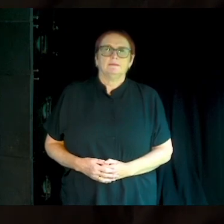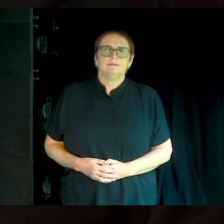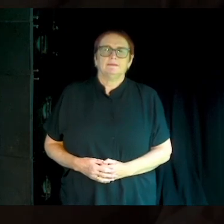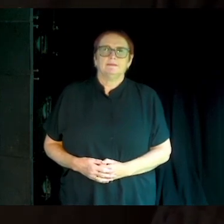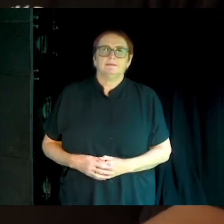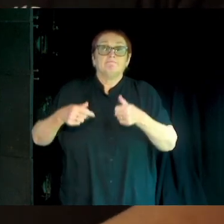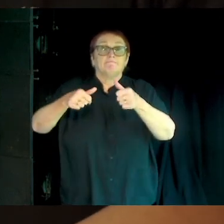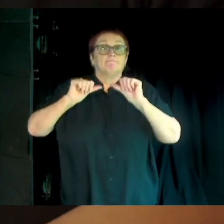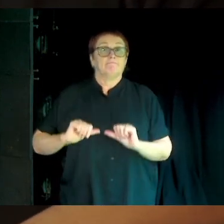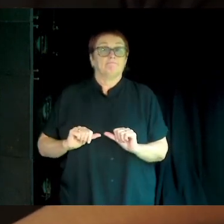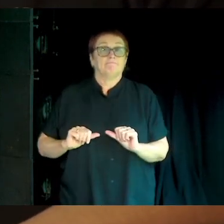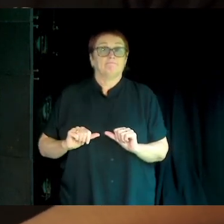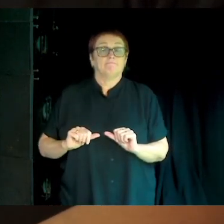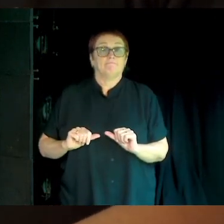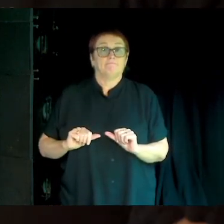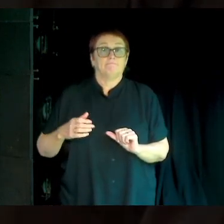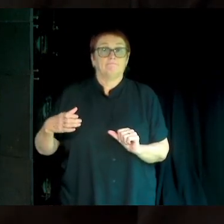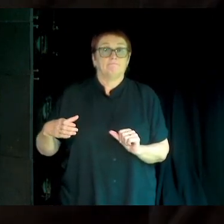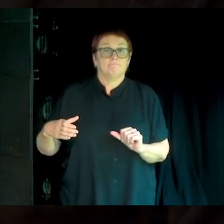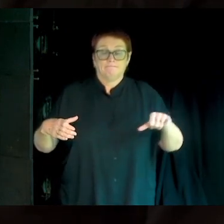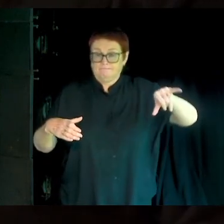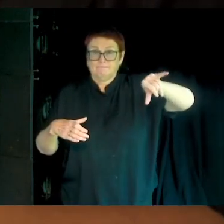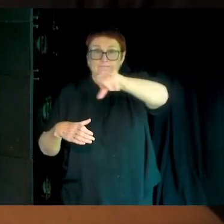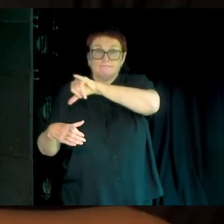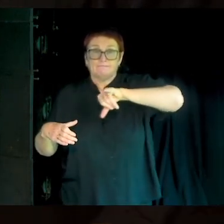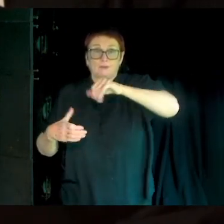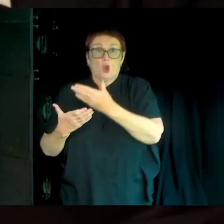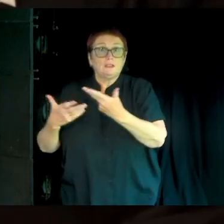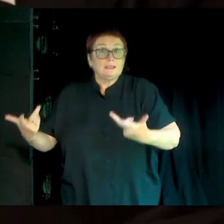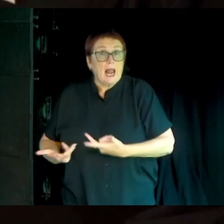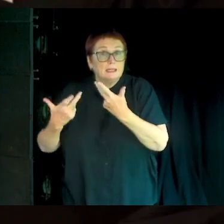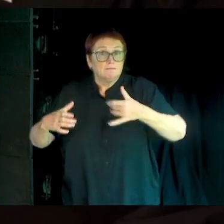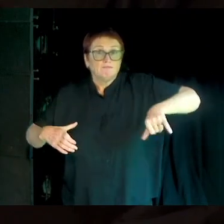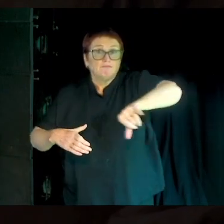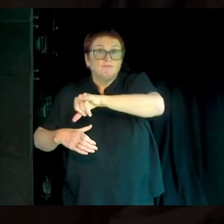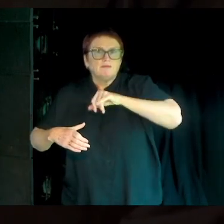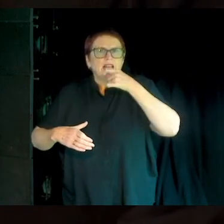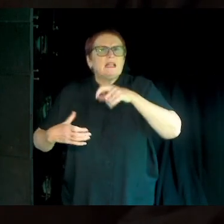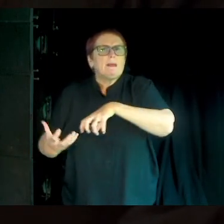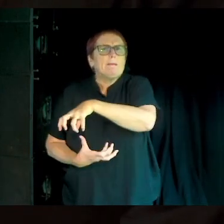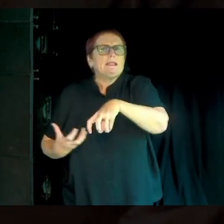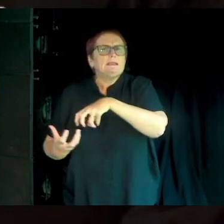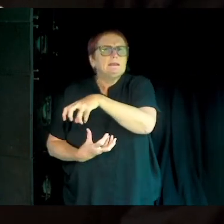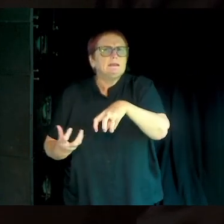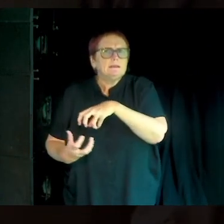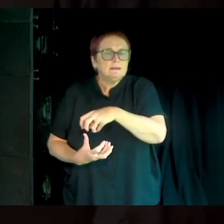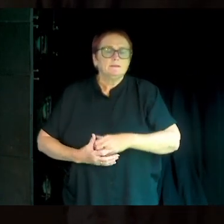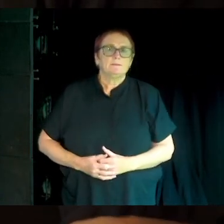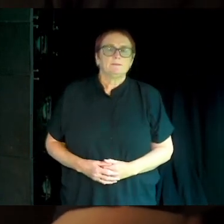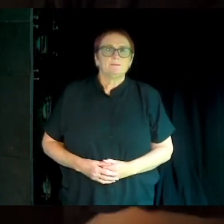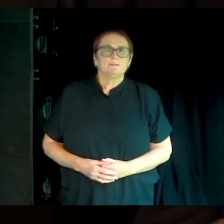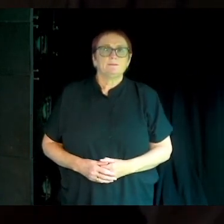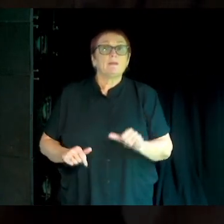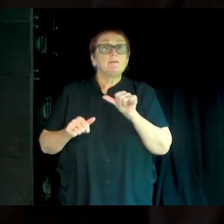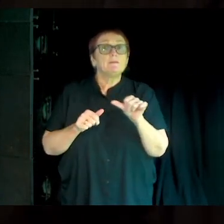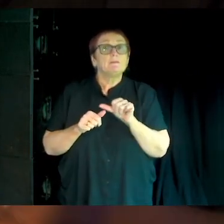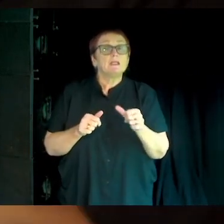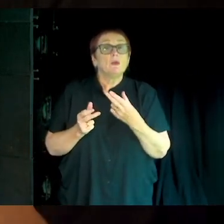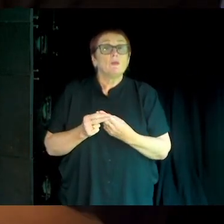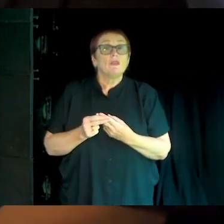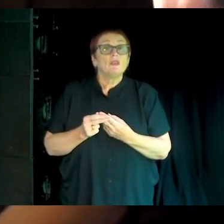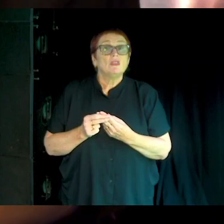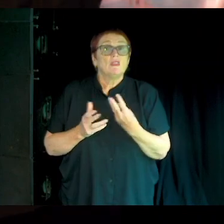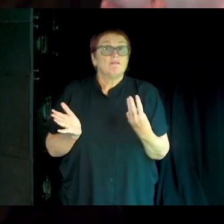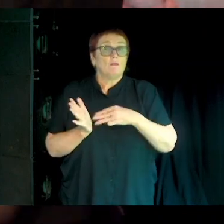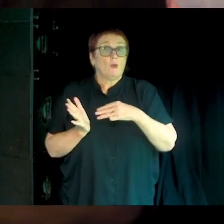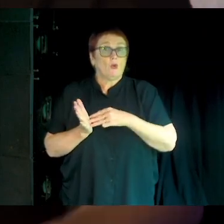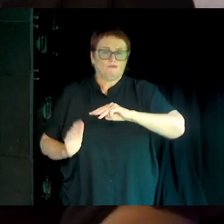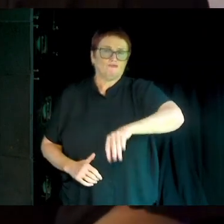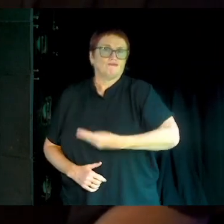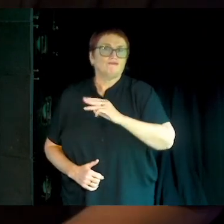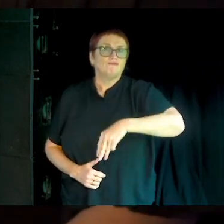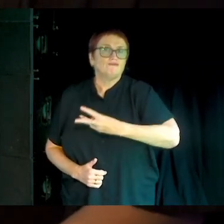and then pour it into the salad and then I mix it a little bit actually best to use a fork